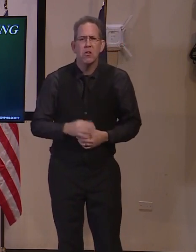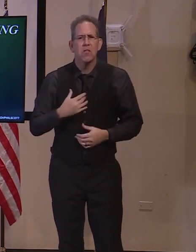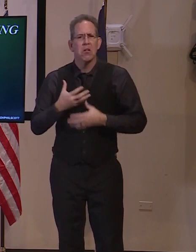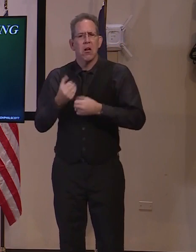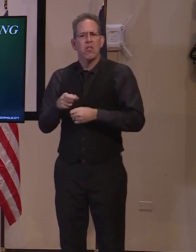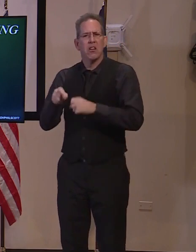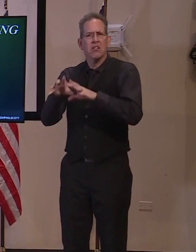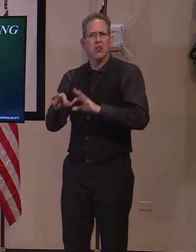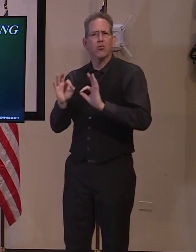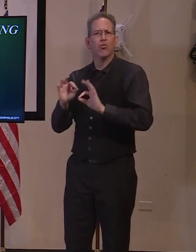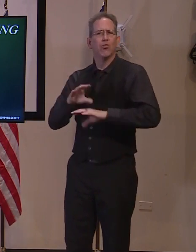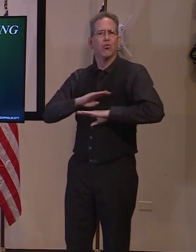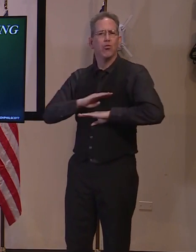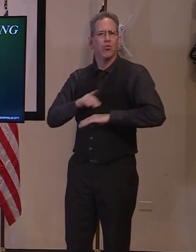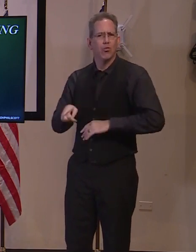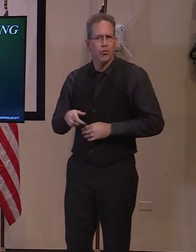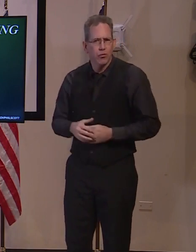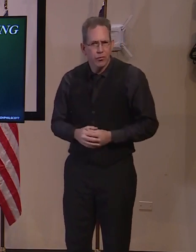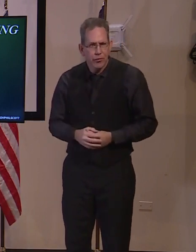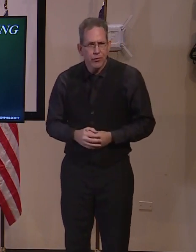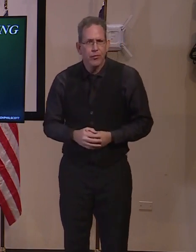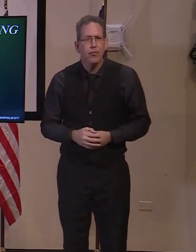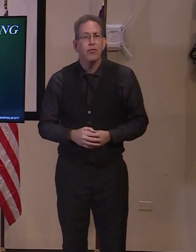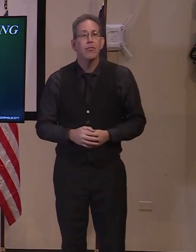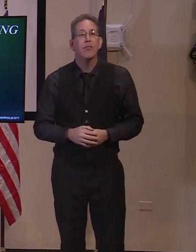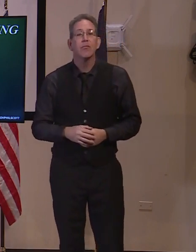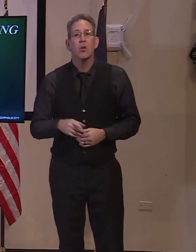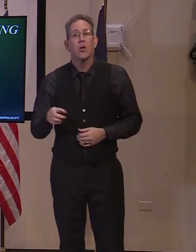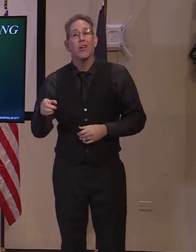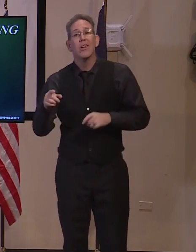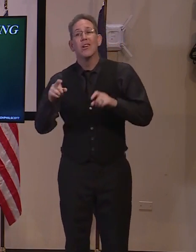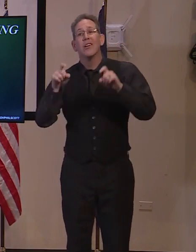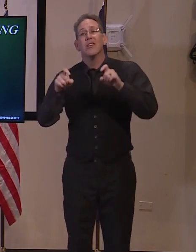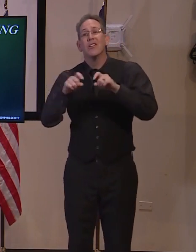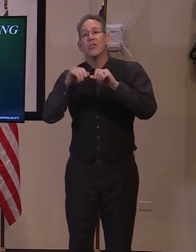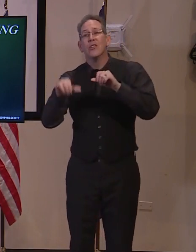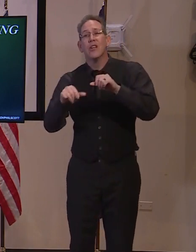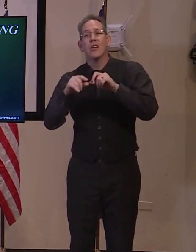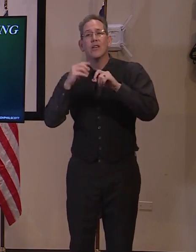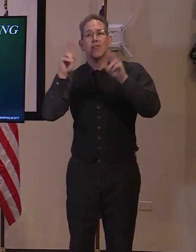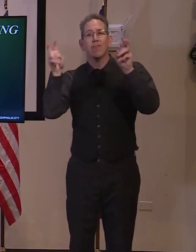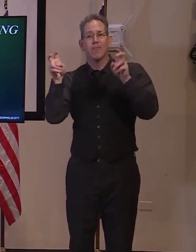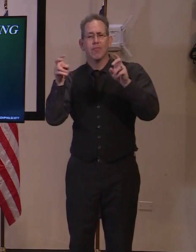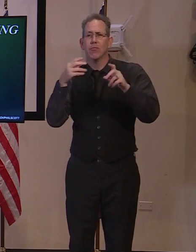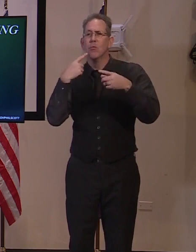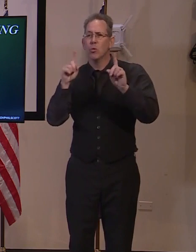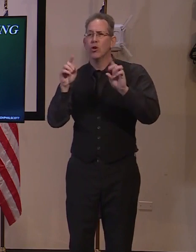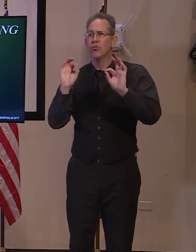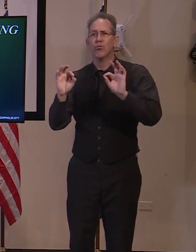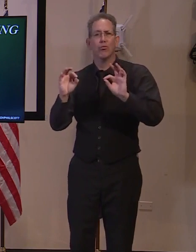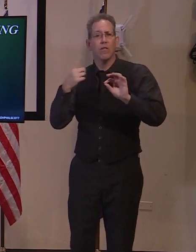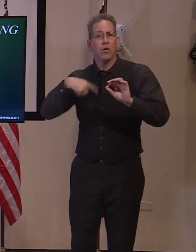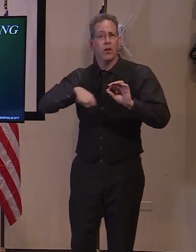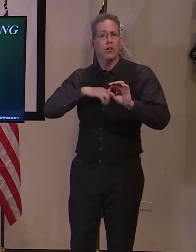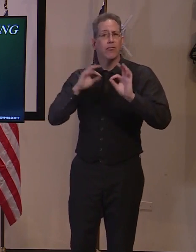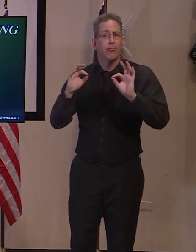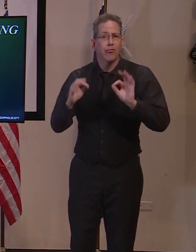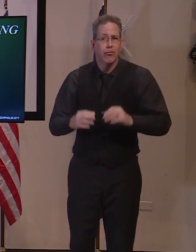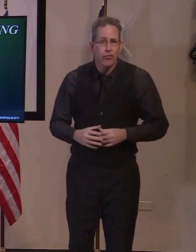perception that test to stay is a really important strategy. Last week, we did expand tests the state to include pre K sites of the public